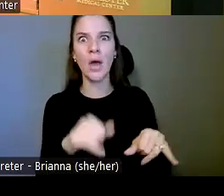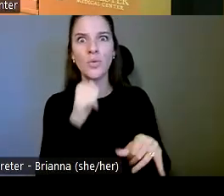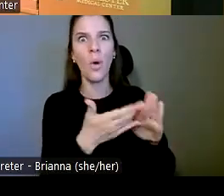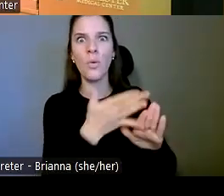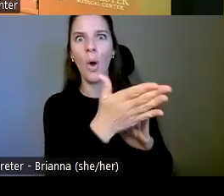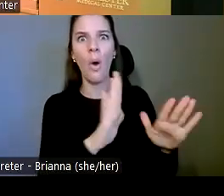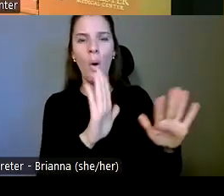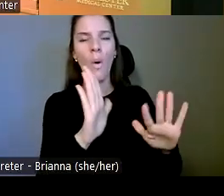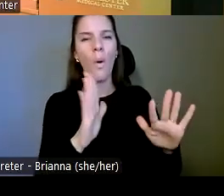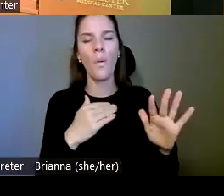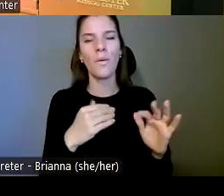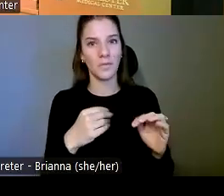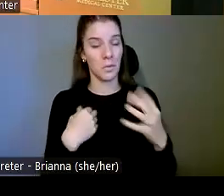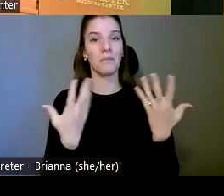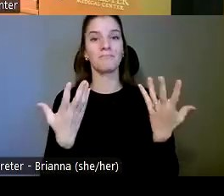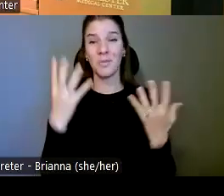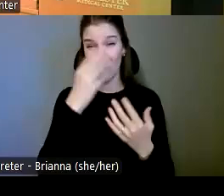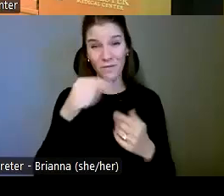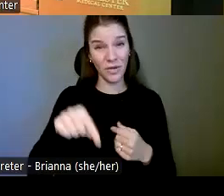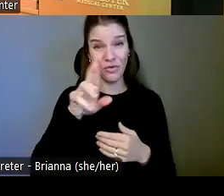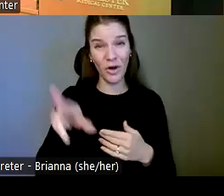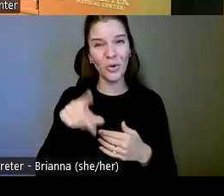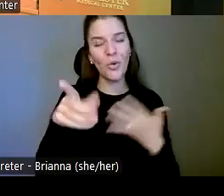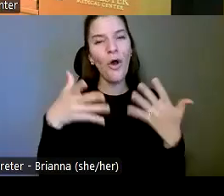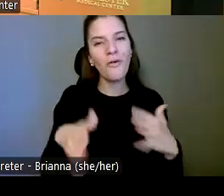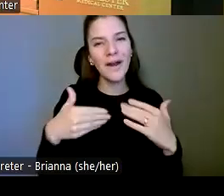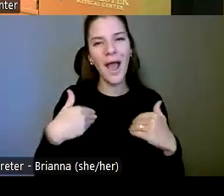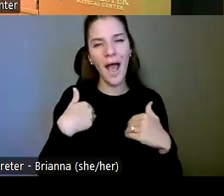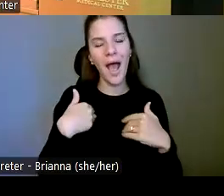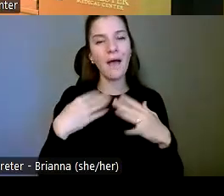and the beautiful part about Rochester is you've already got this strength that's already there in